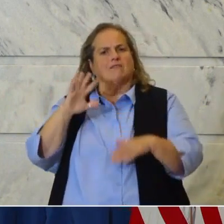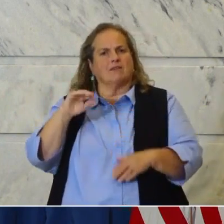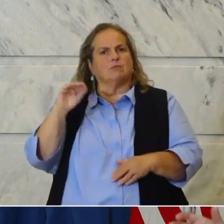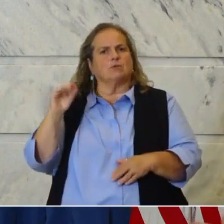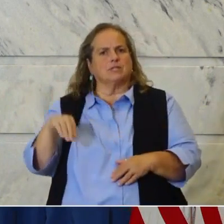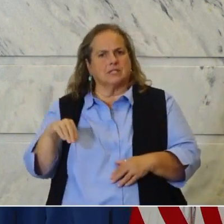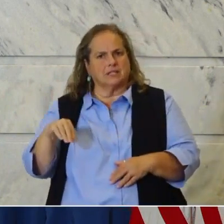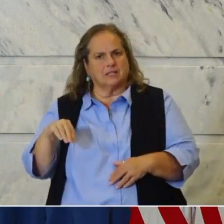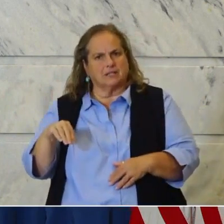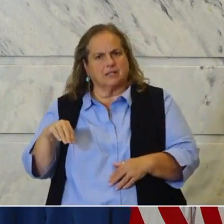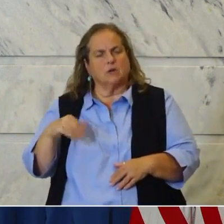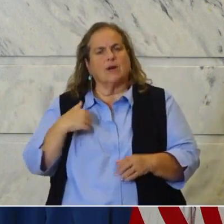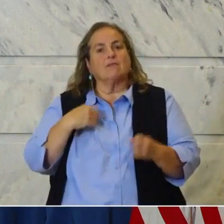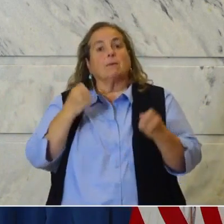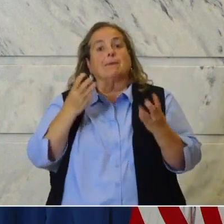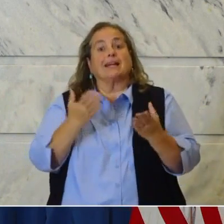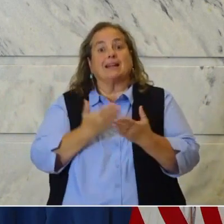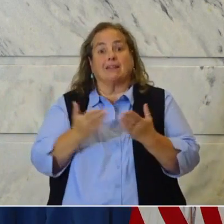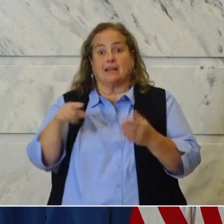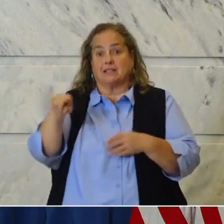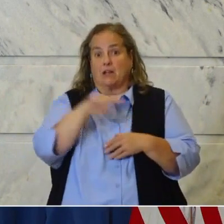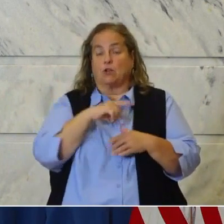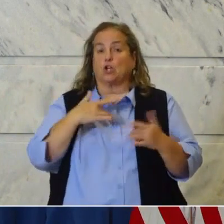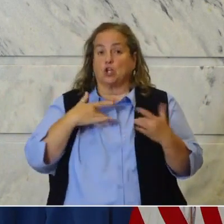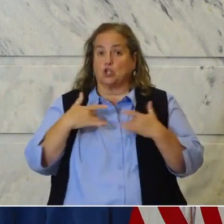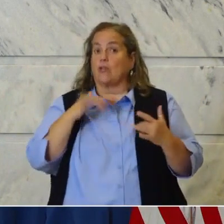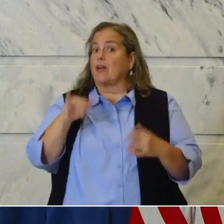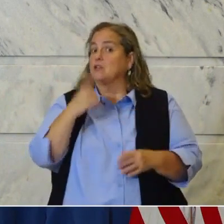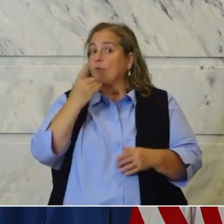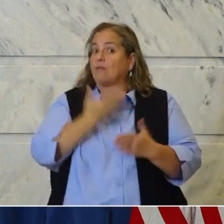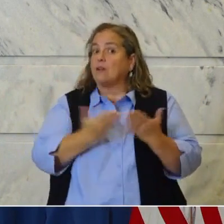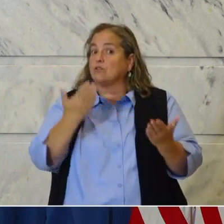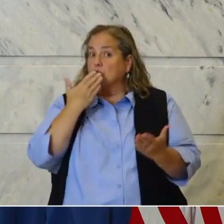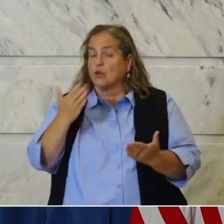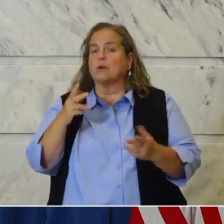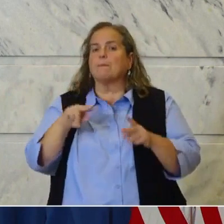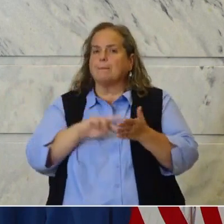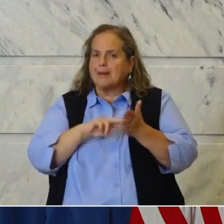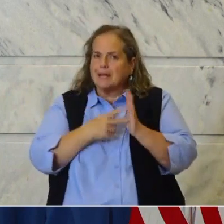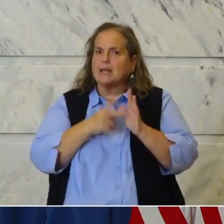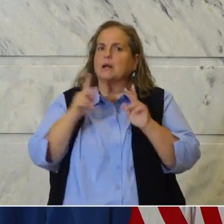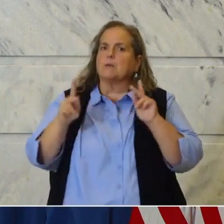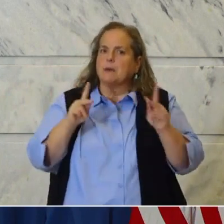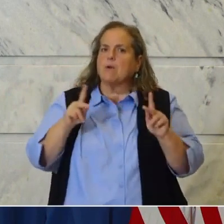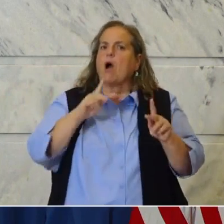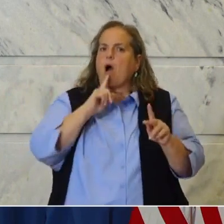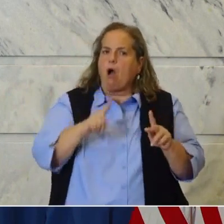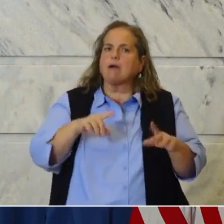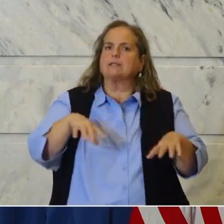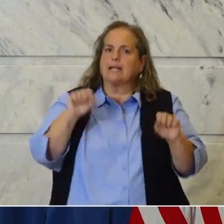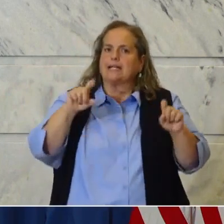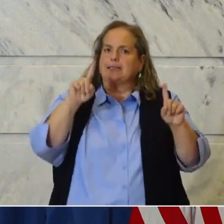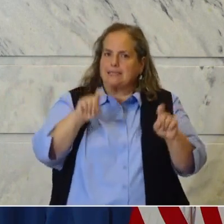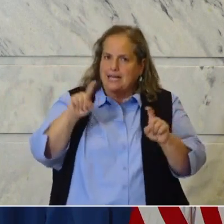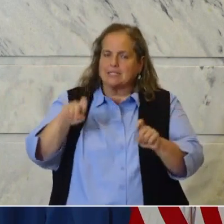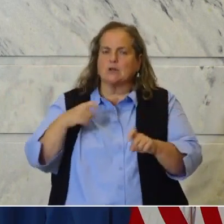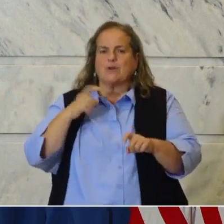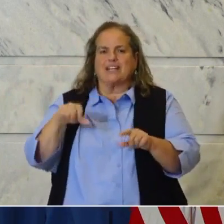there that are concerning. This is a good thing. That means that people are being tested. We needed to continue to come down and to come down more. But